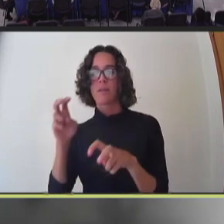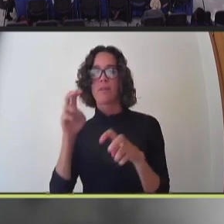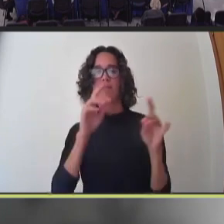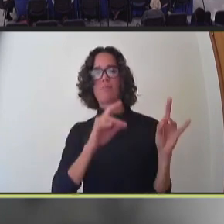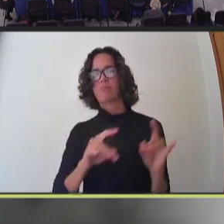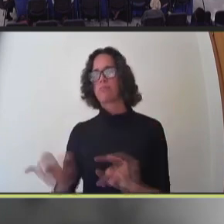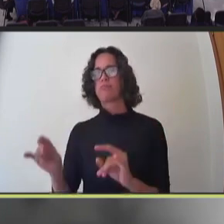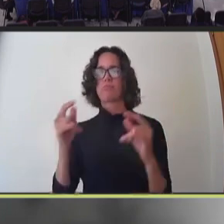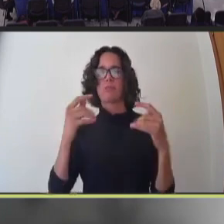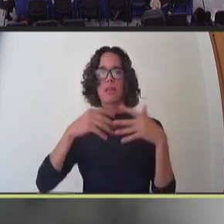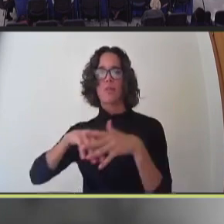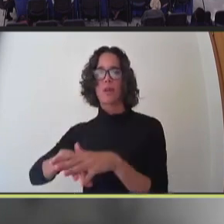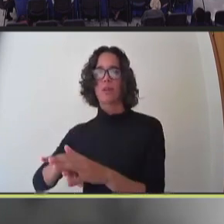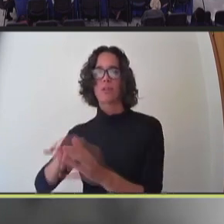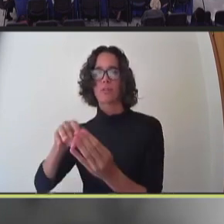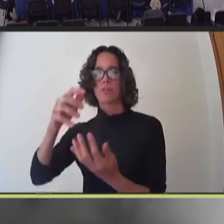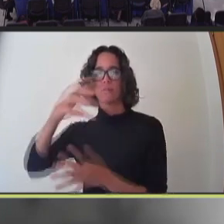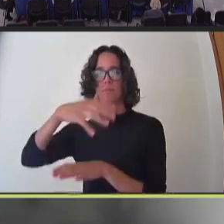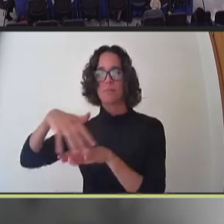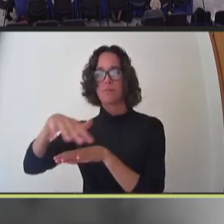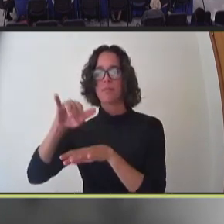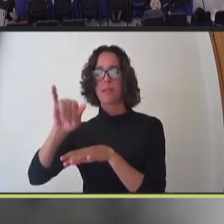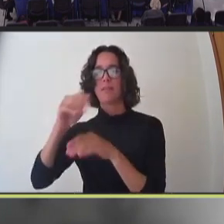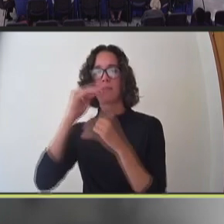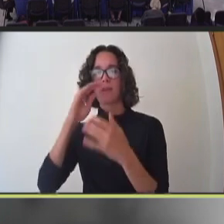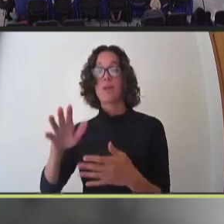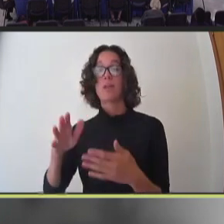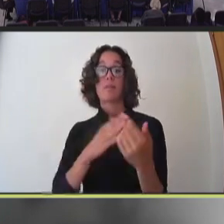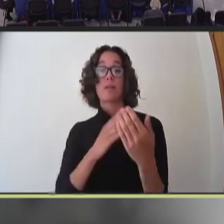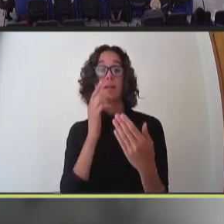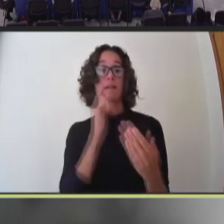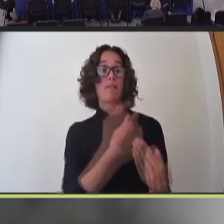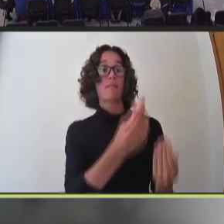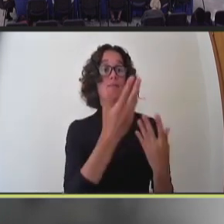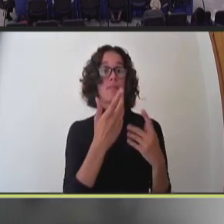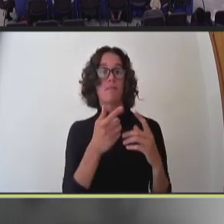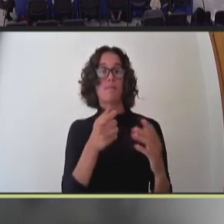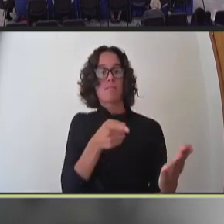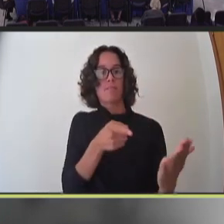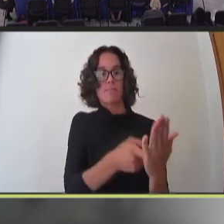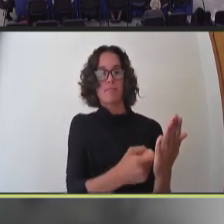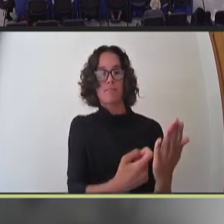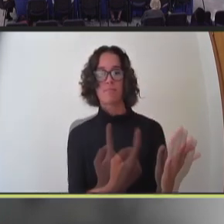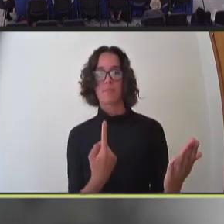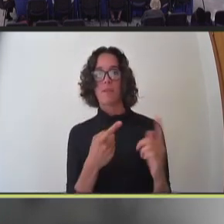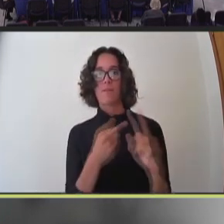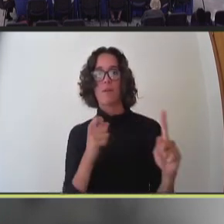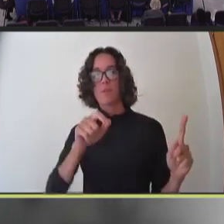we receive that information from a response back from a query, that middleware program,